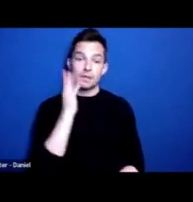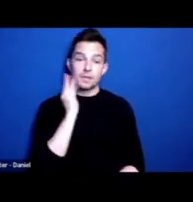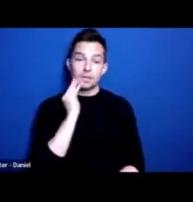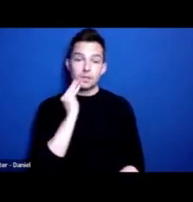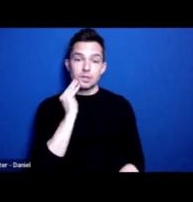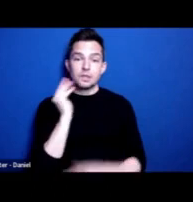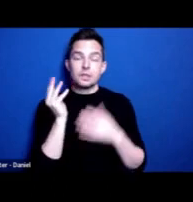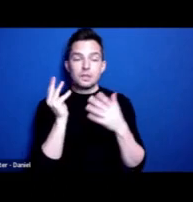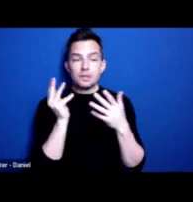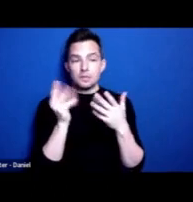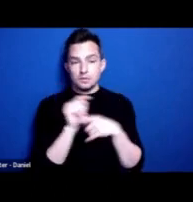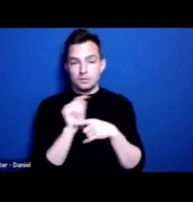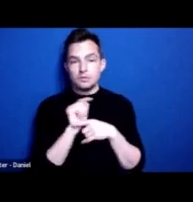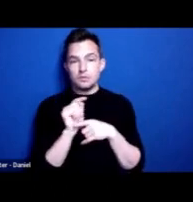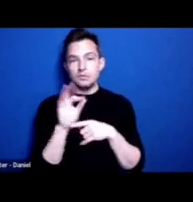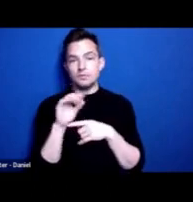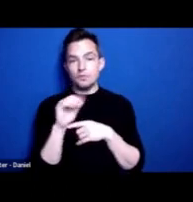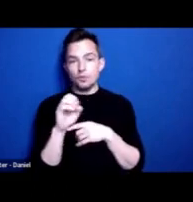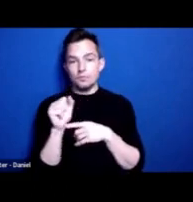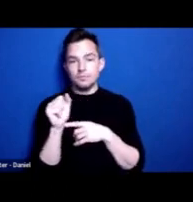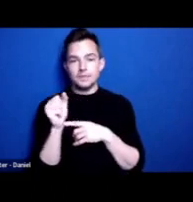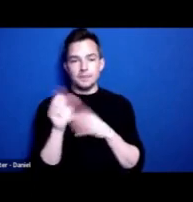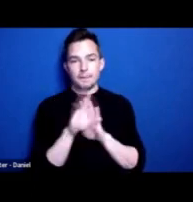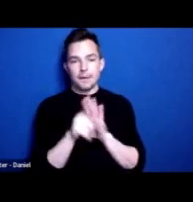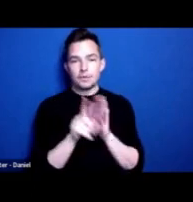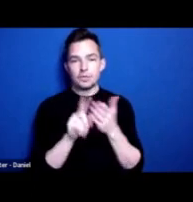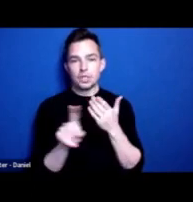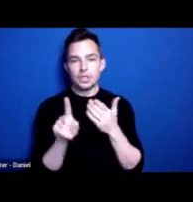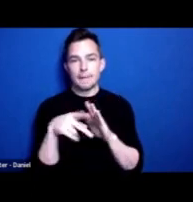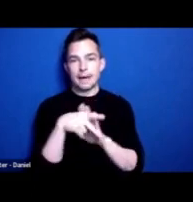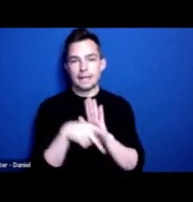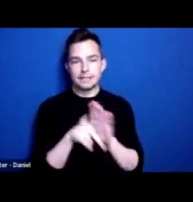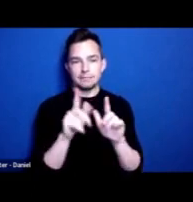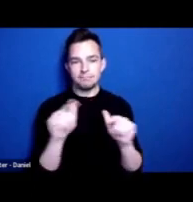Advisory Council, I have seen the commitment from people with